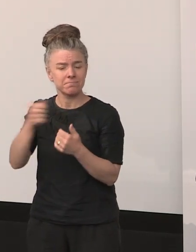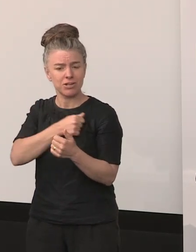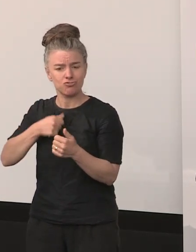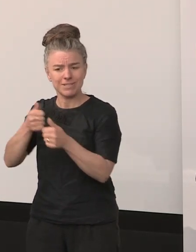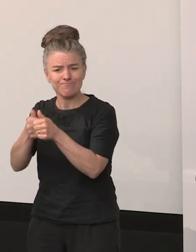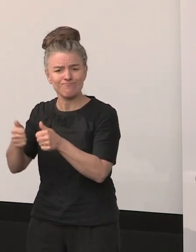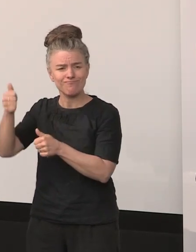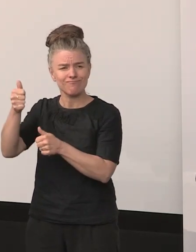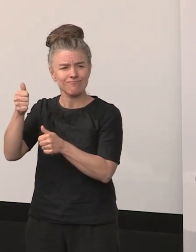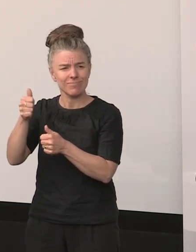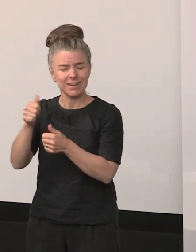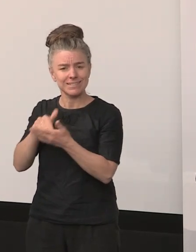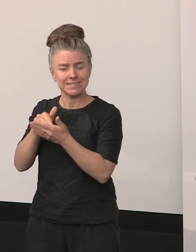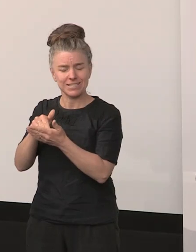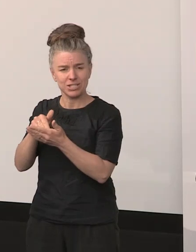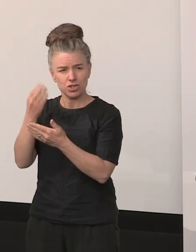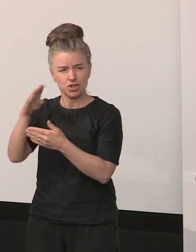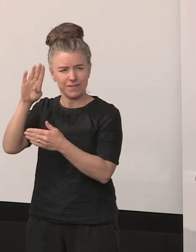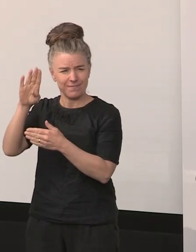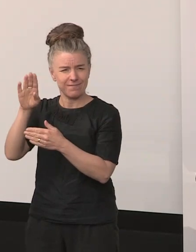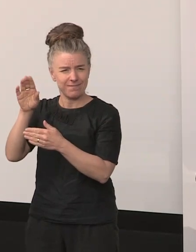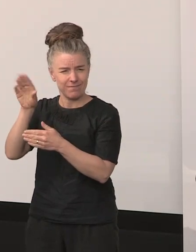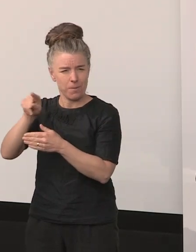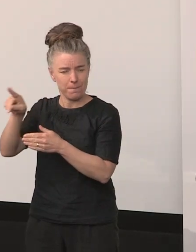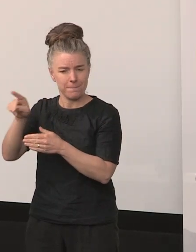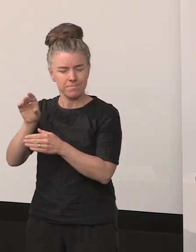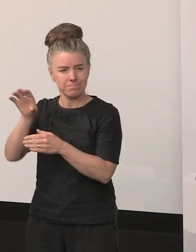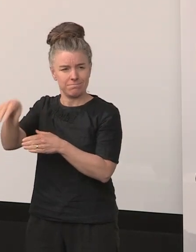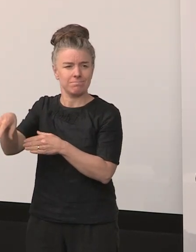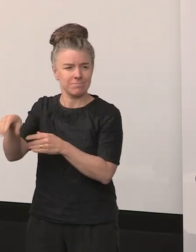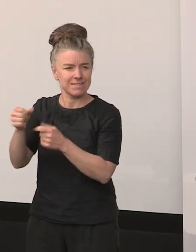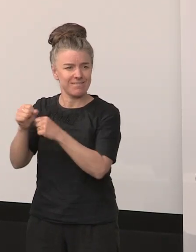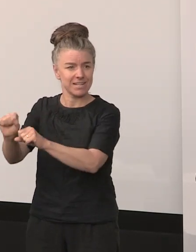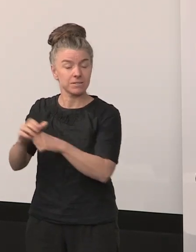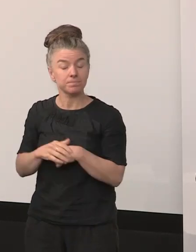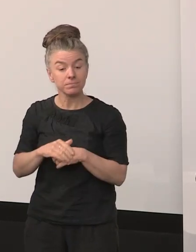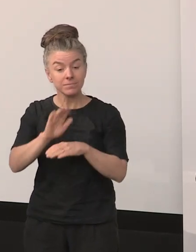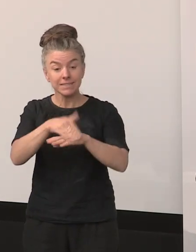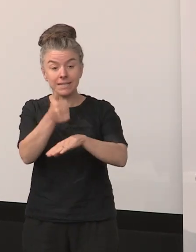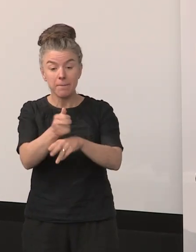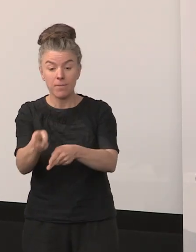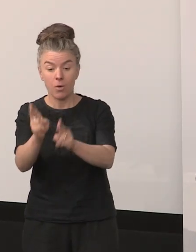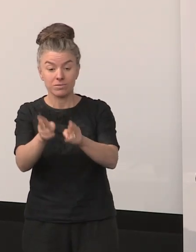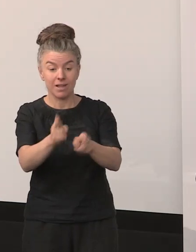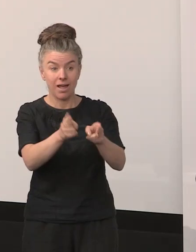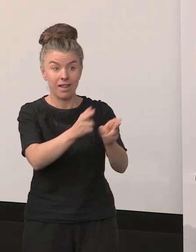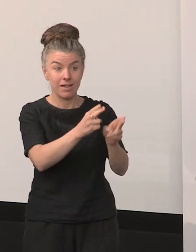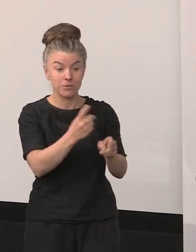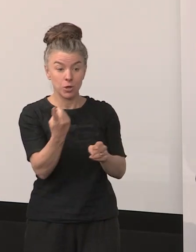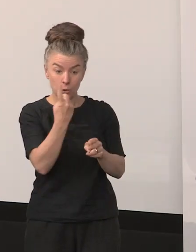them through us and we will put those to him. However, what I can say is that, ever